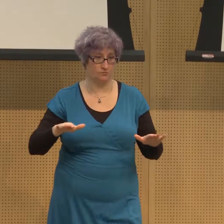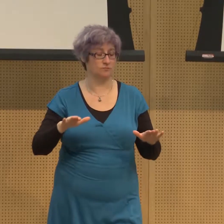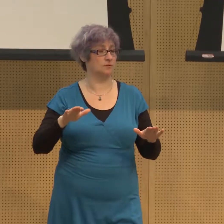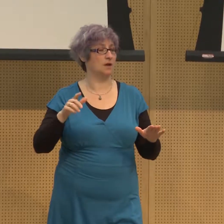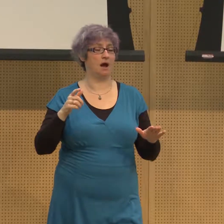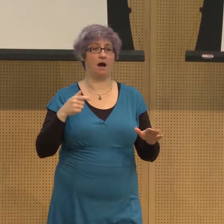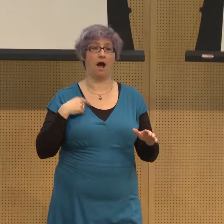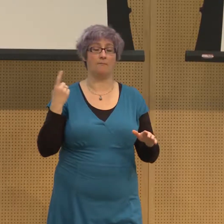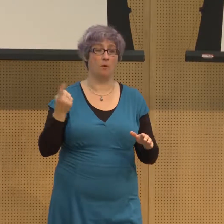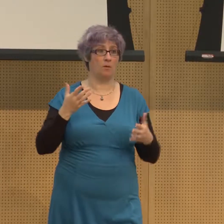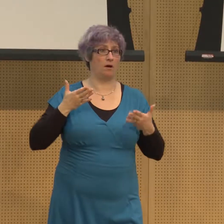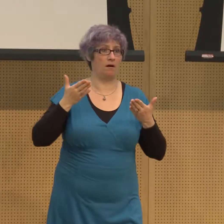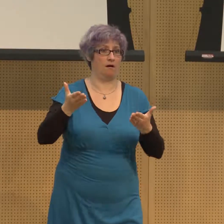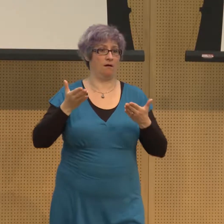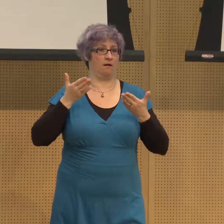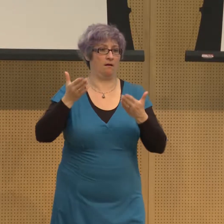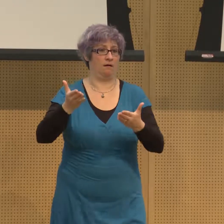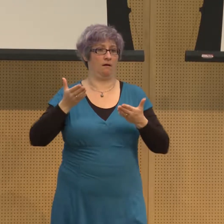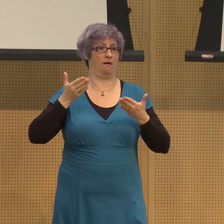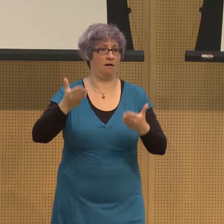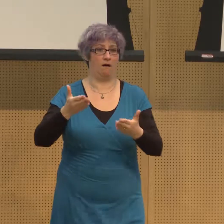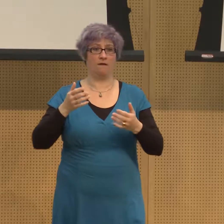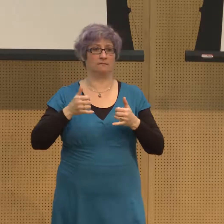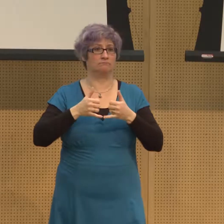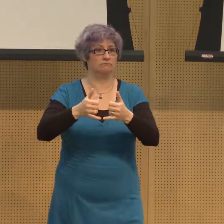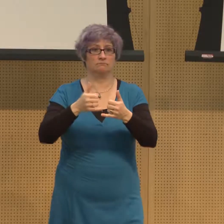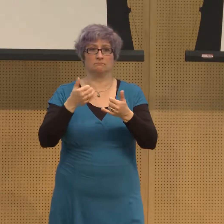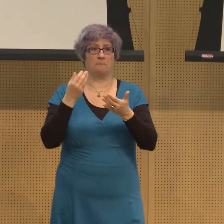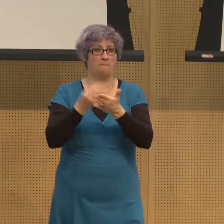I have spoken with many parents of deaf children,